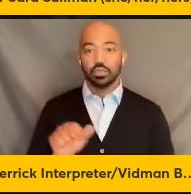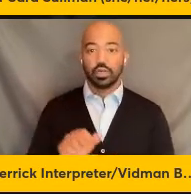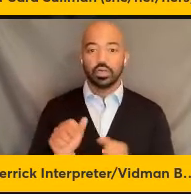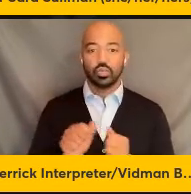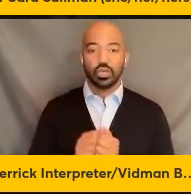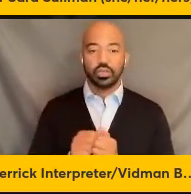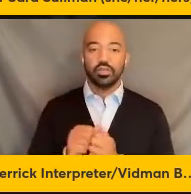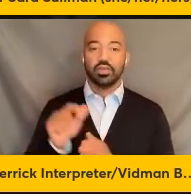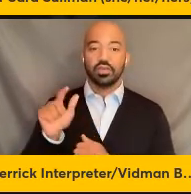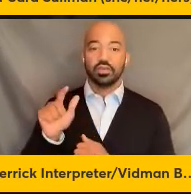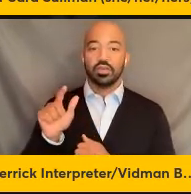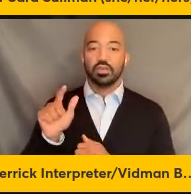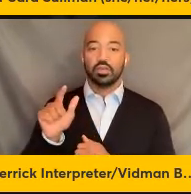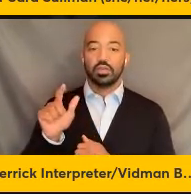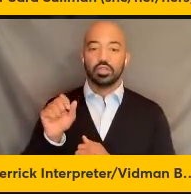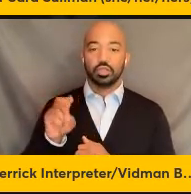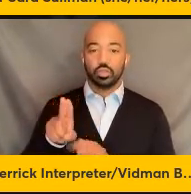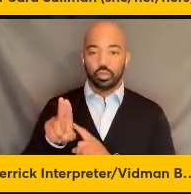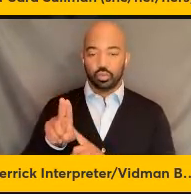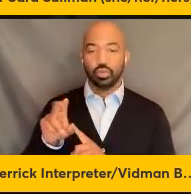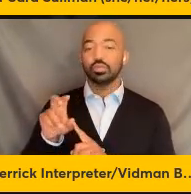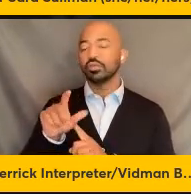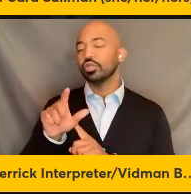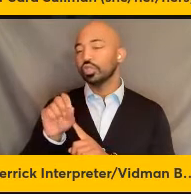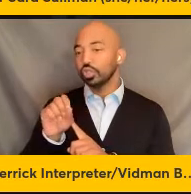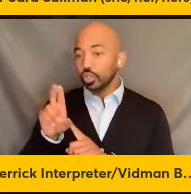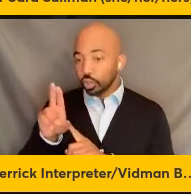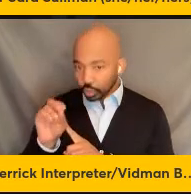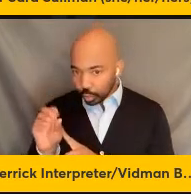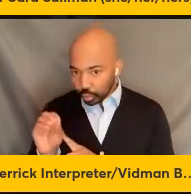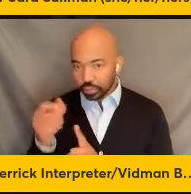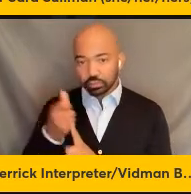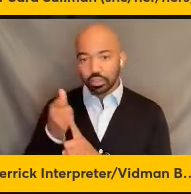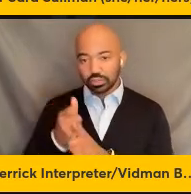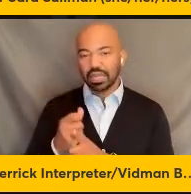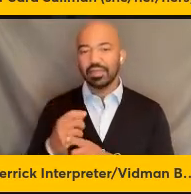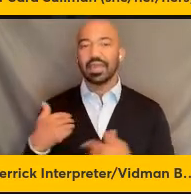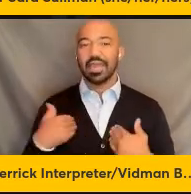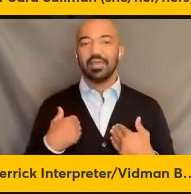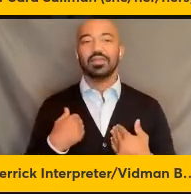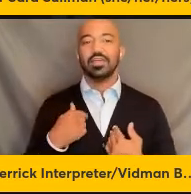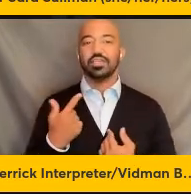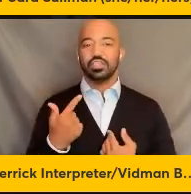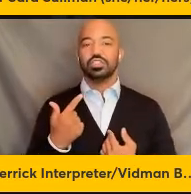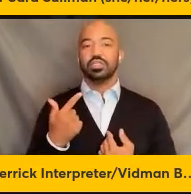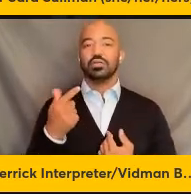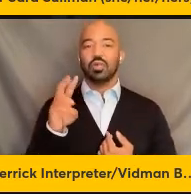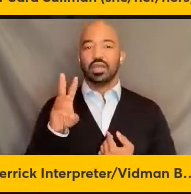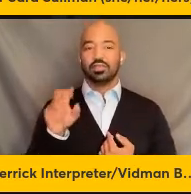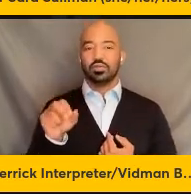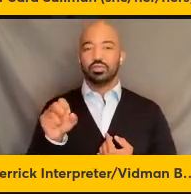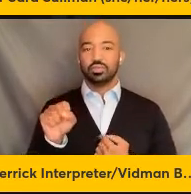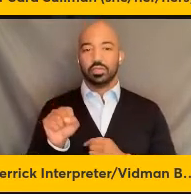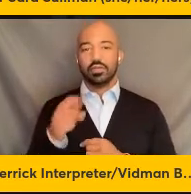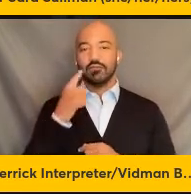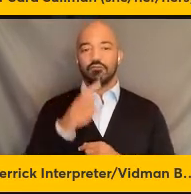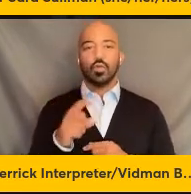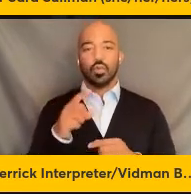now a junior faculty at the Brode. And she conducted this genome wide association study on proven household contacts, where we